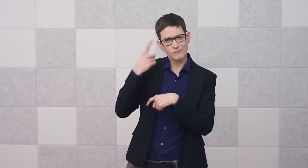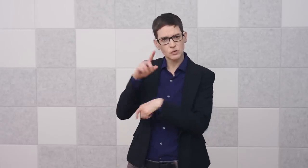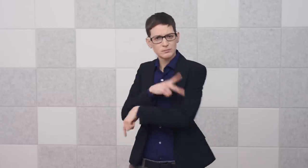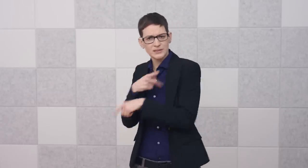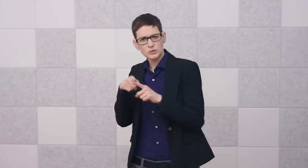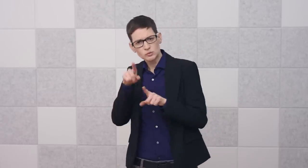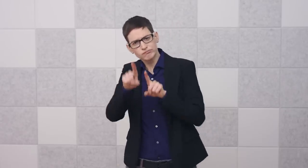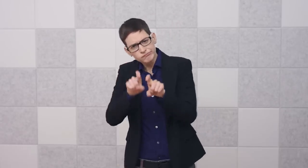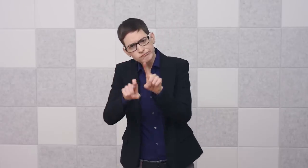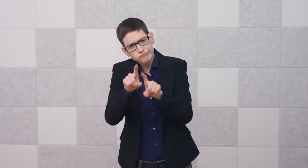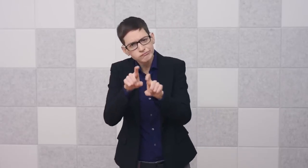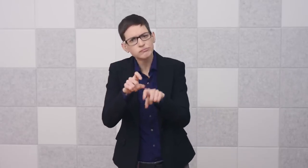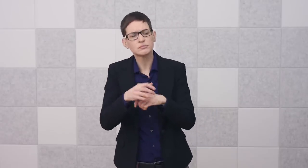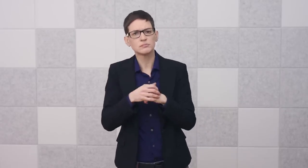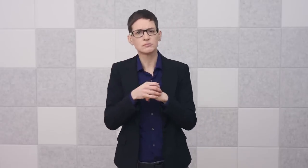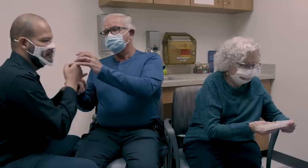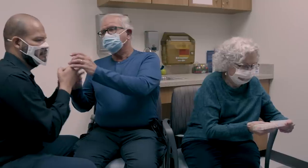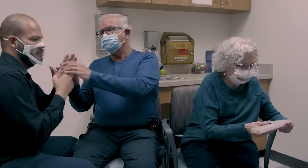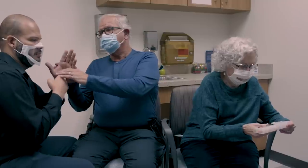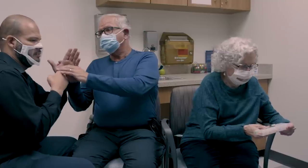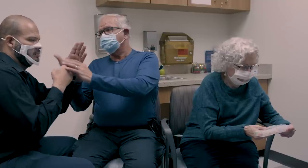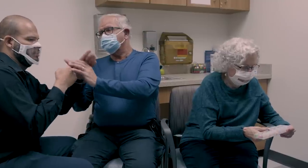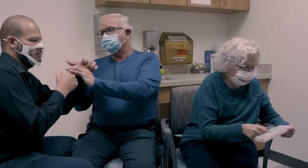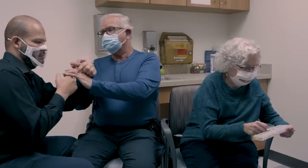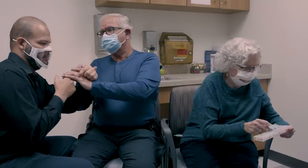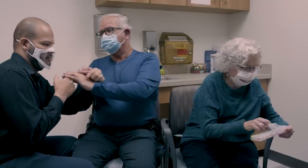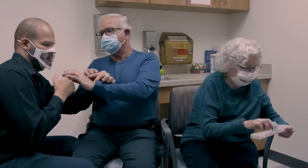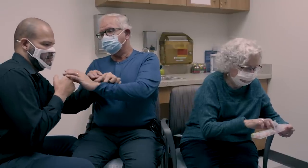Provide adequate time for the patient to ask questions.